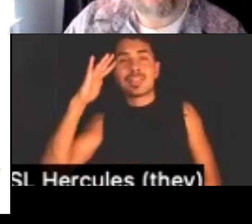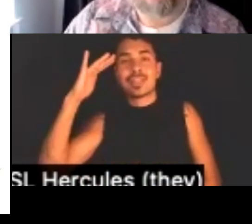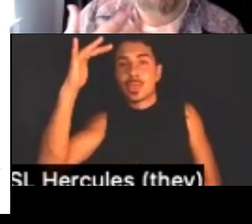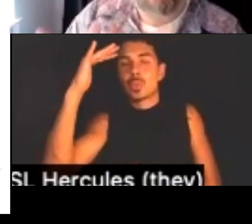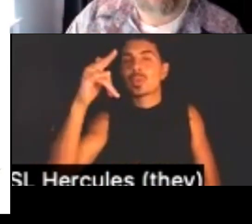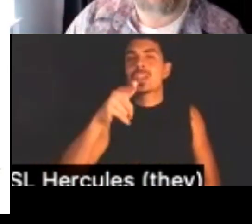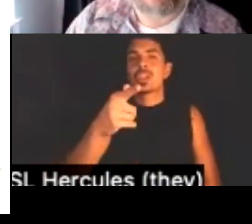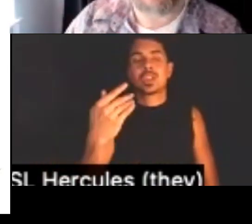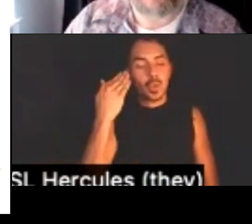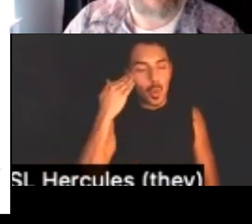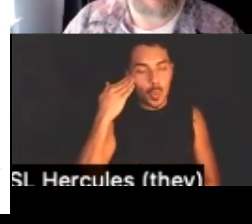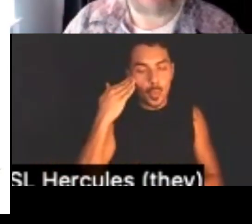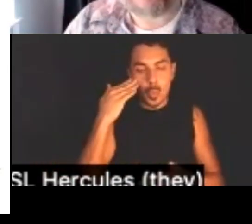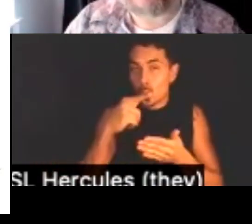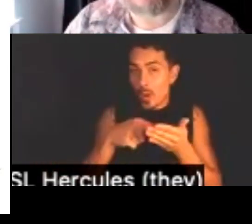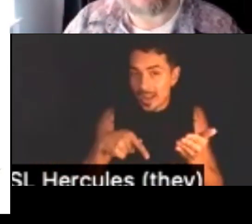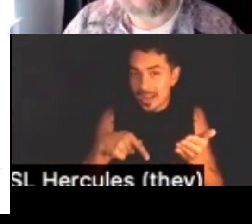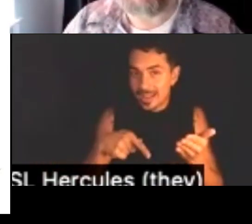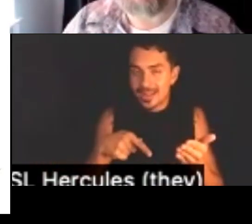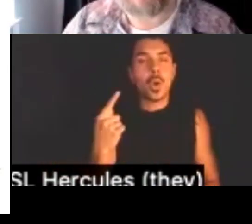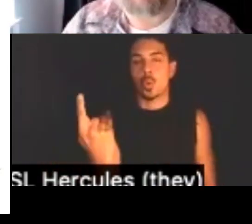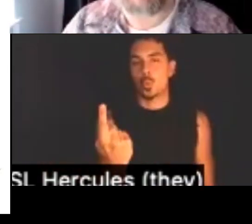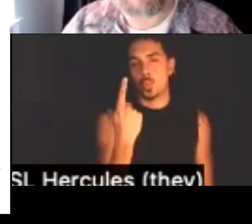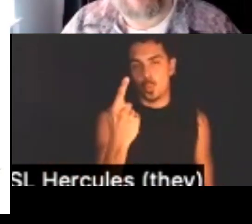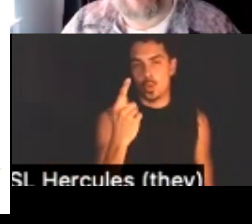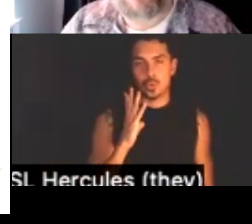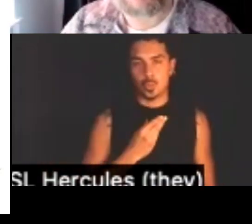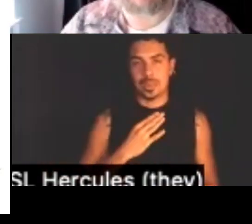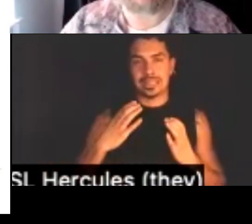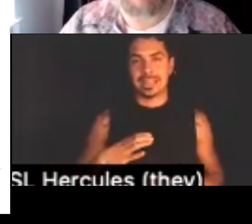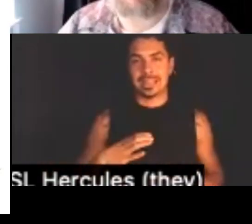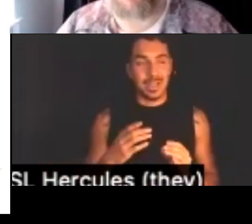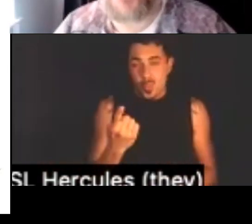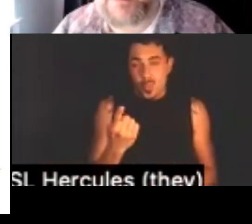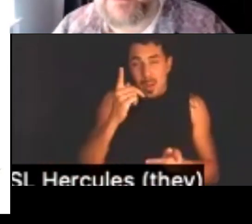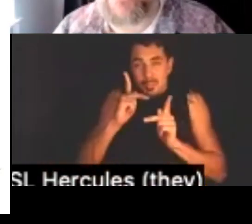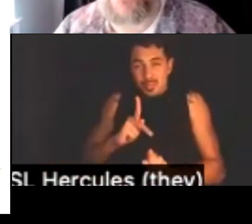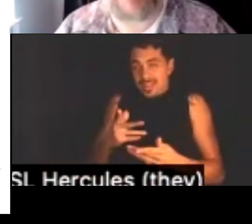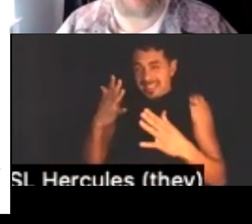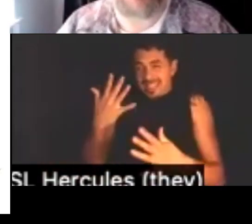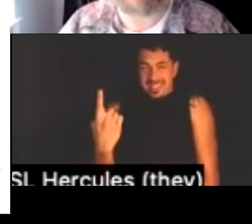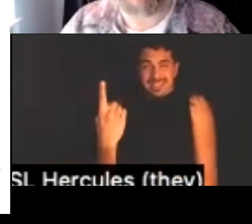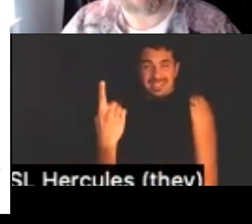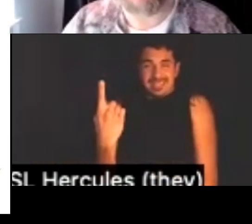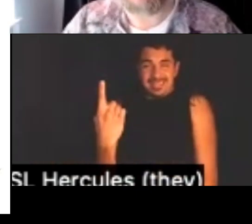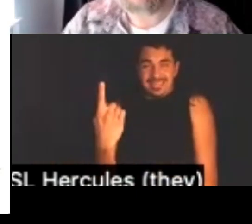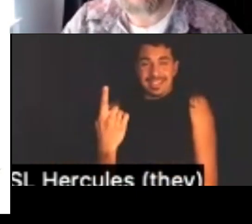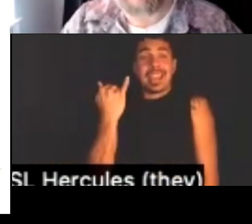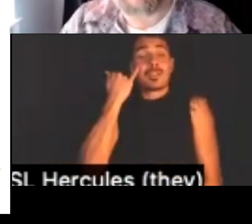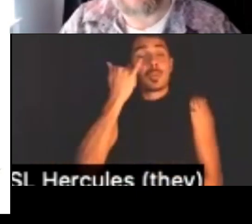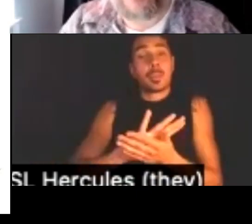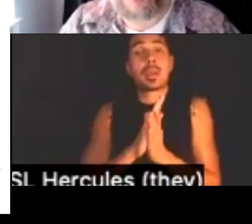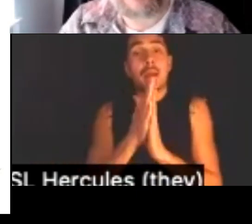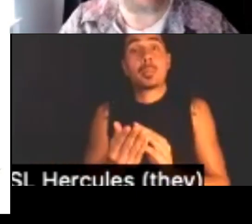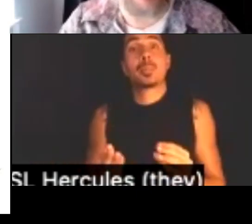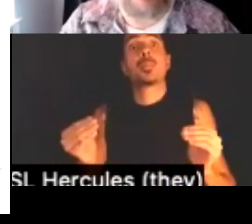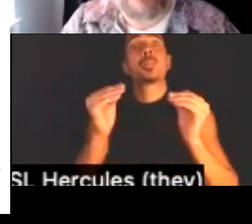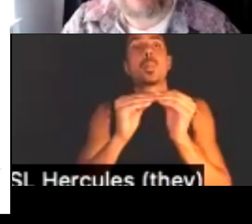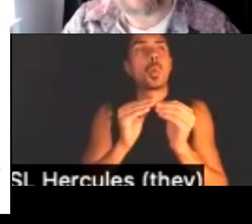So we want to make sure that trans affirming therapists become more trans affirming and trans knowledgeable through trainings like this